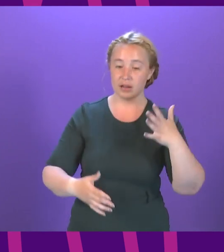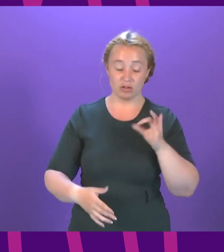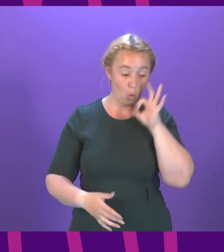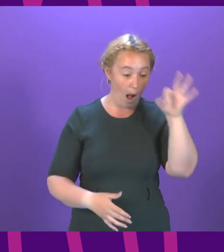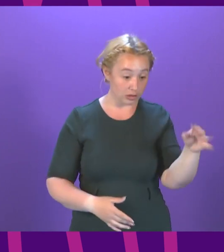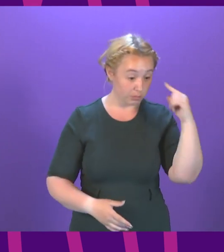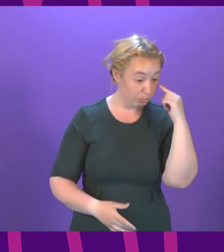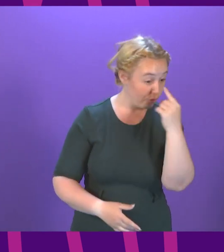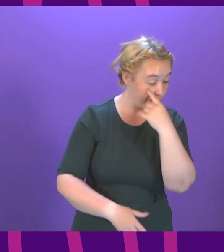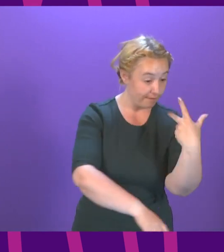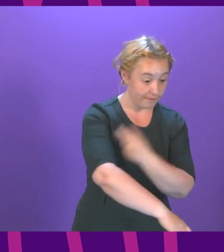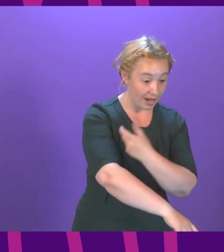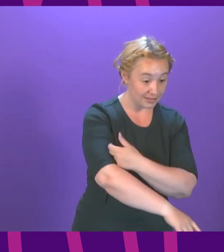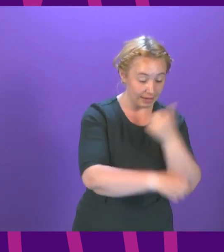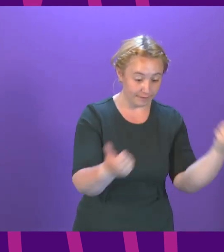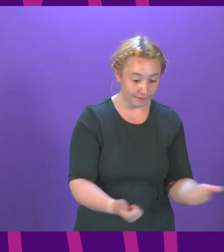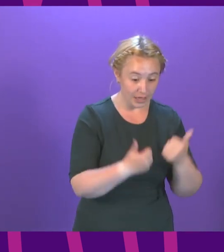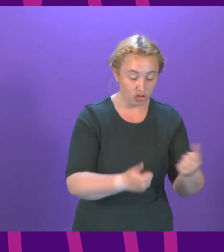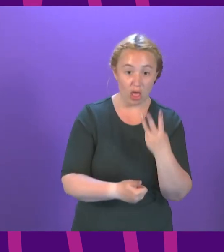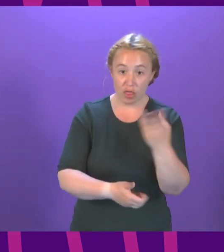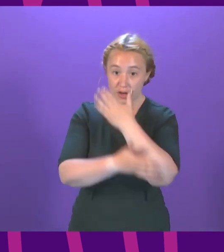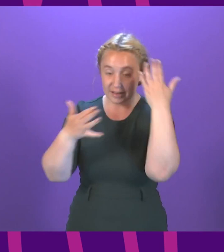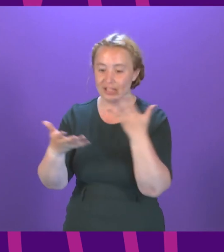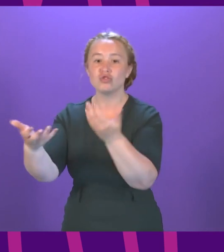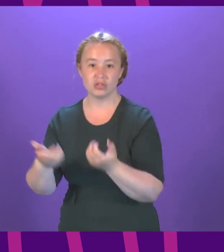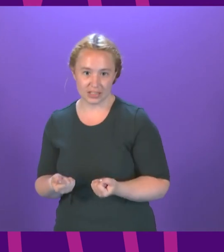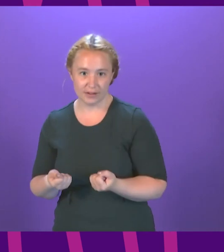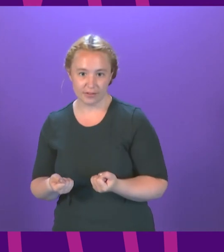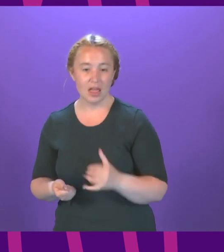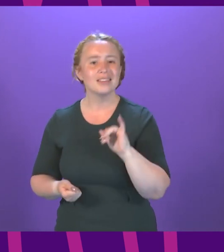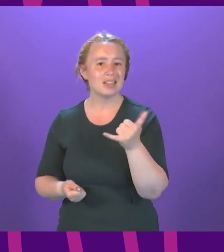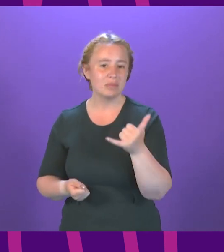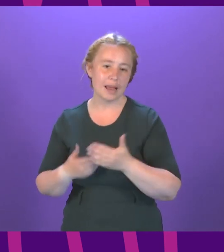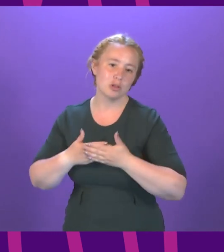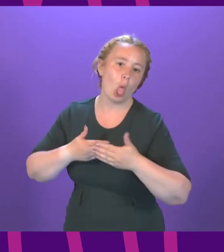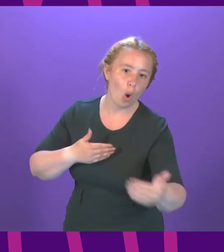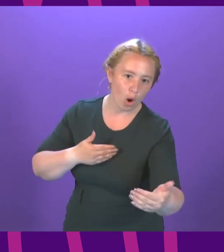it might be longer, and we will continue to work to reduce that time as much as possible.